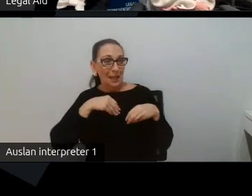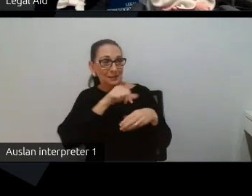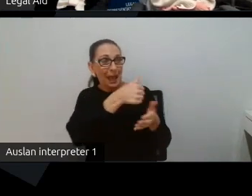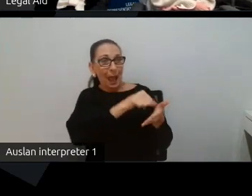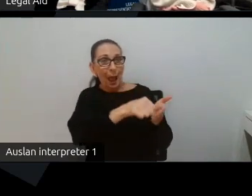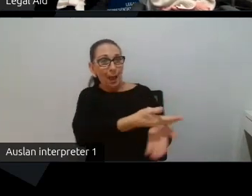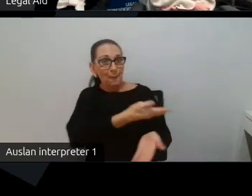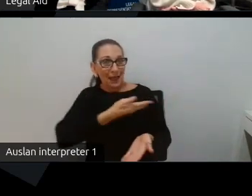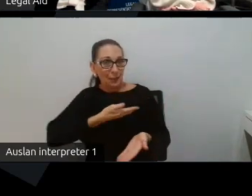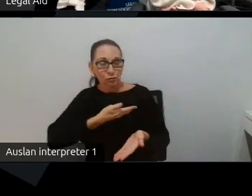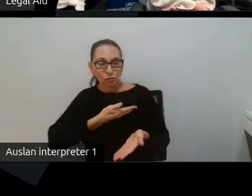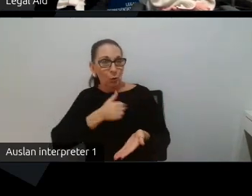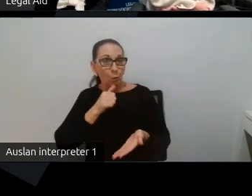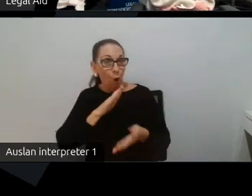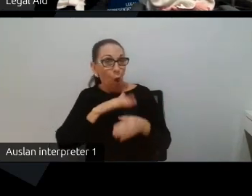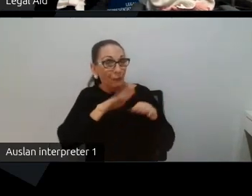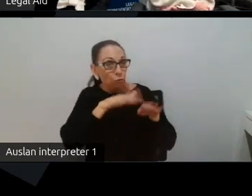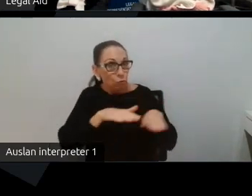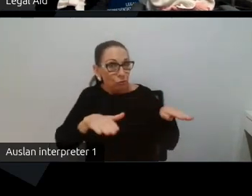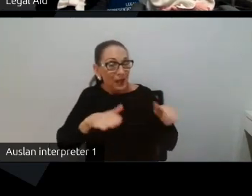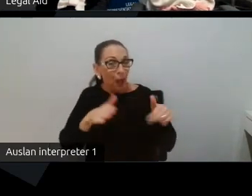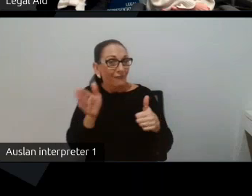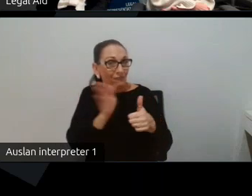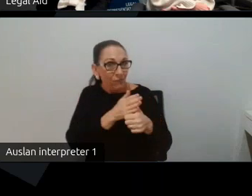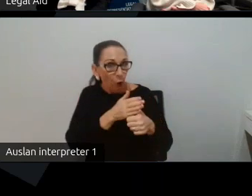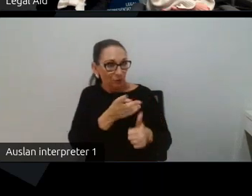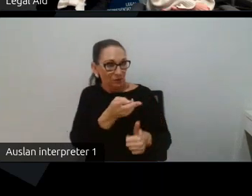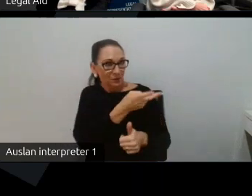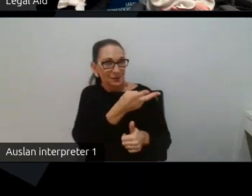um about children's matters unless the parties file their certificate confirming